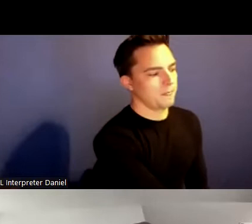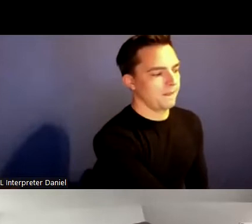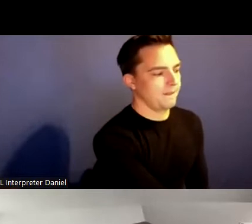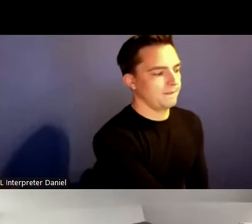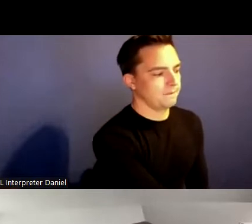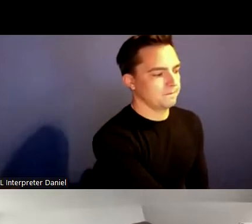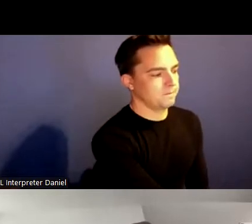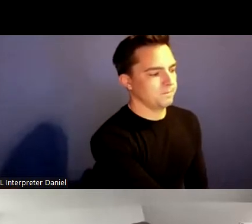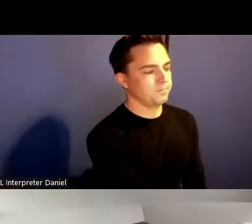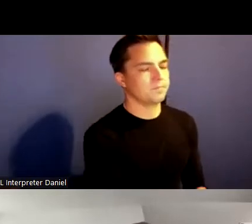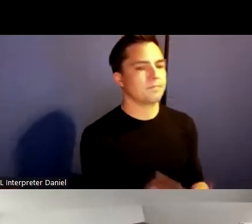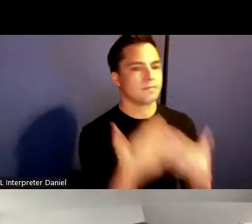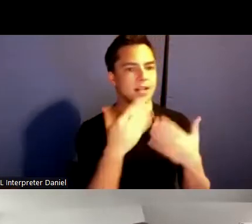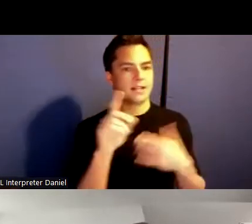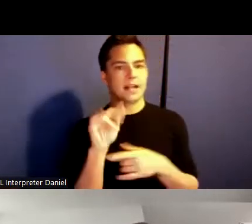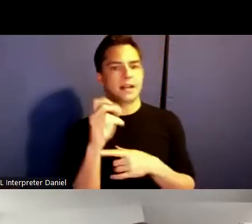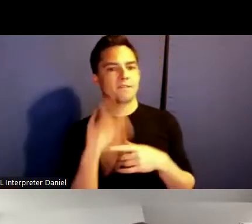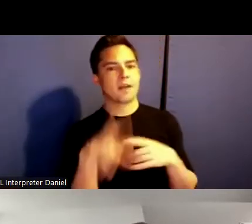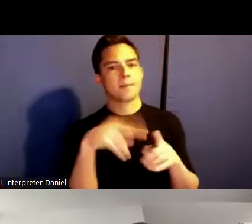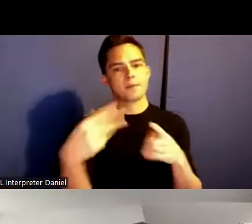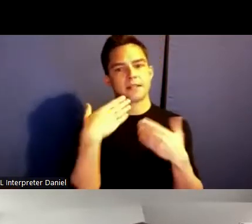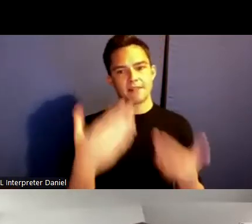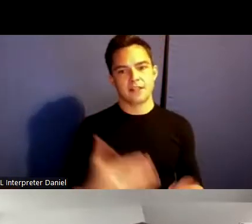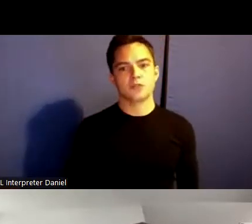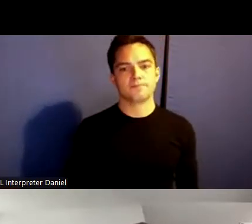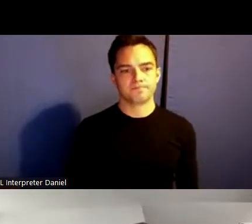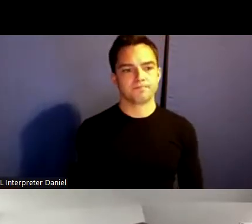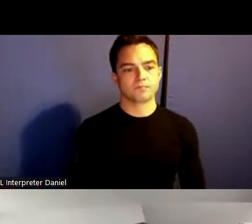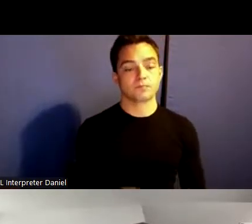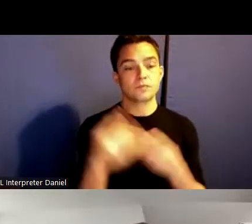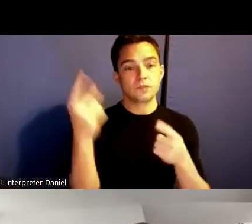Mary Beth Lepkowsky: Thank you, Diane, for that, that perspective, important considerations for all of us to